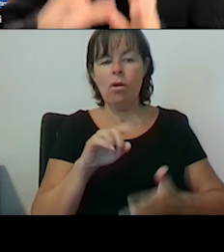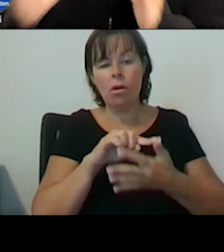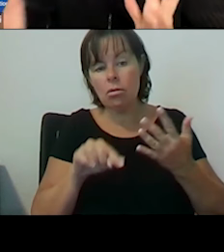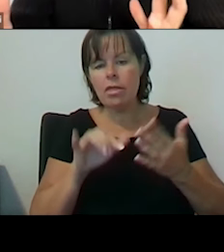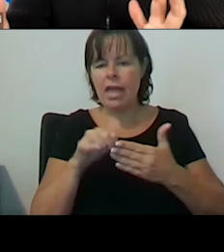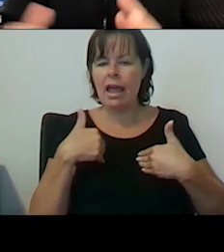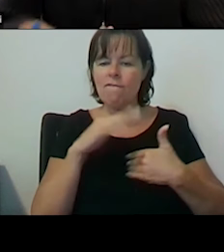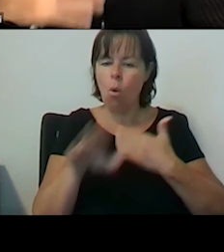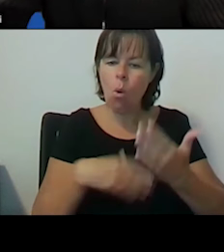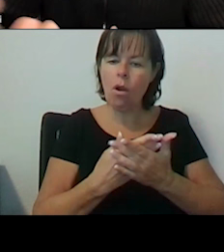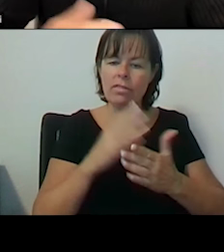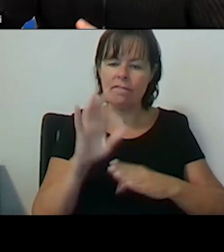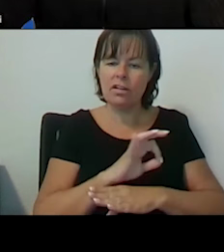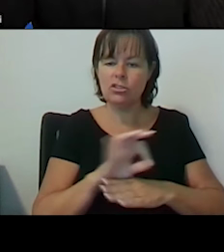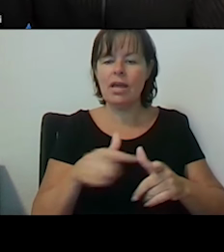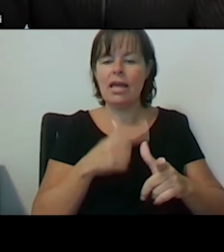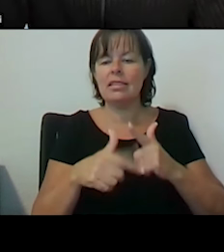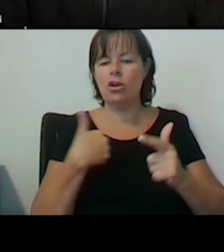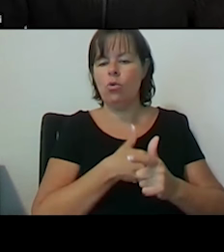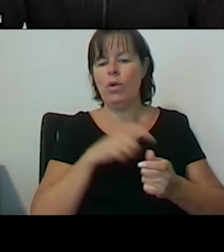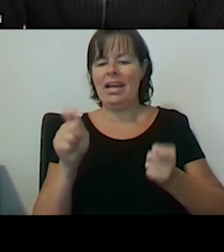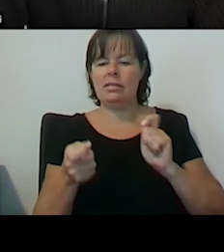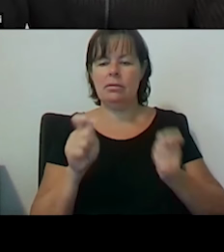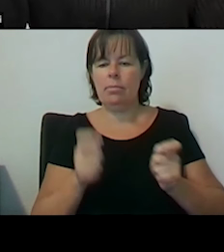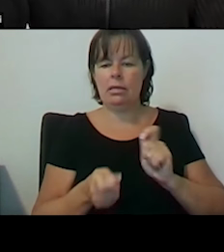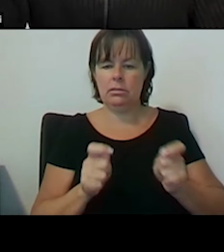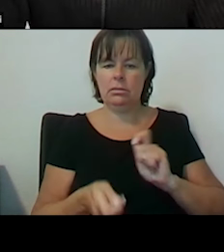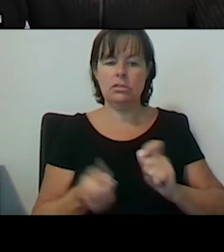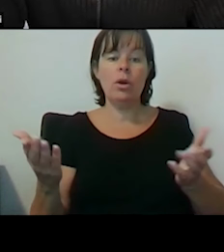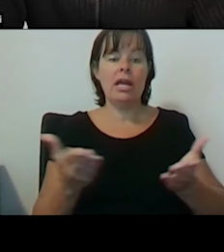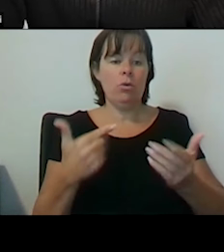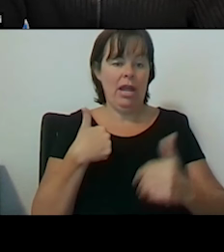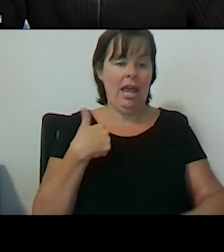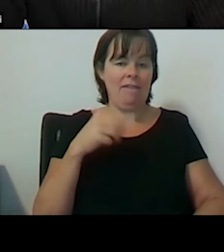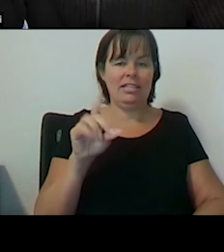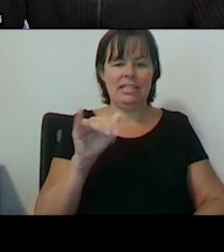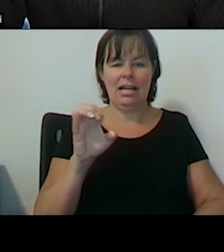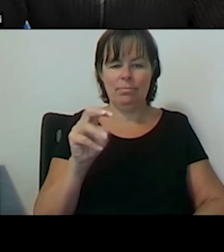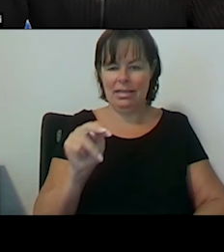we customize them so this is the one we we have here at at diamond platformer two it's a great uh